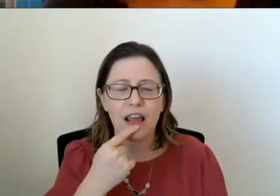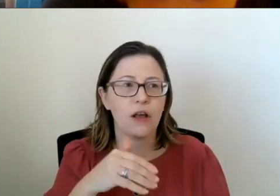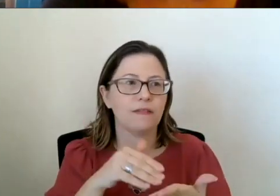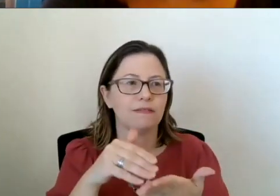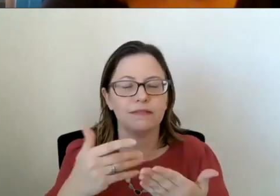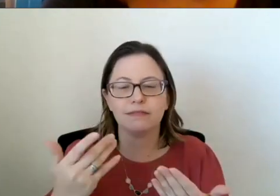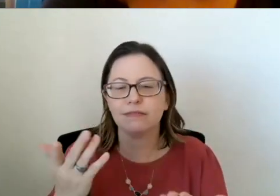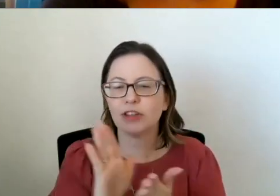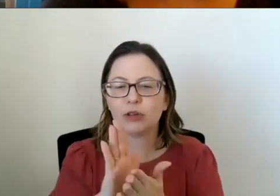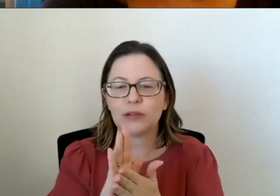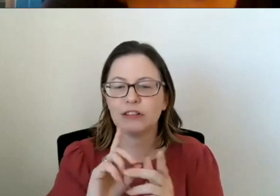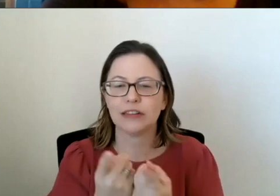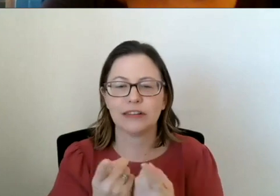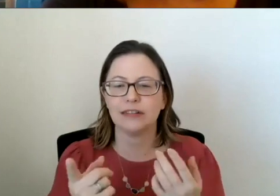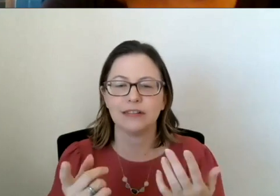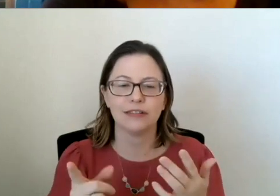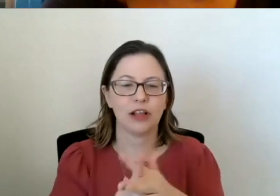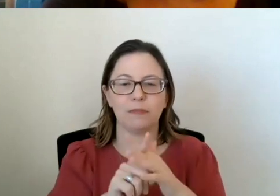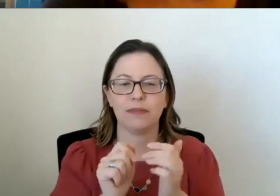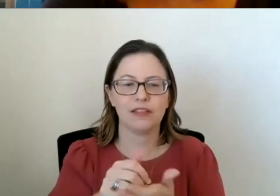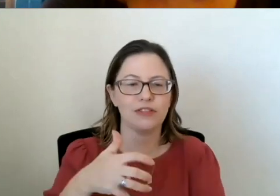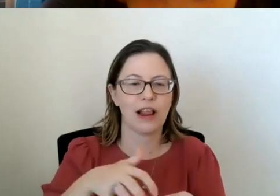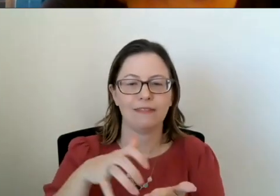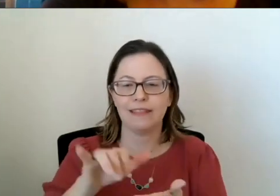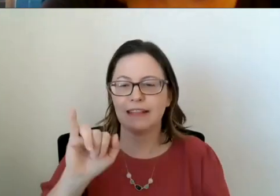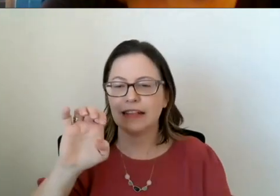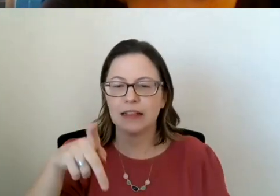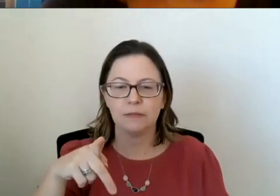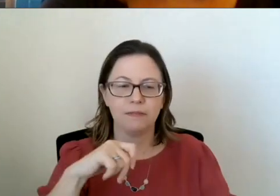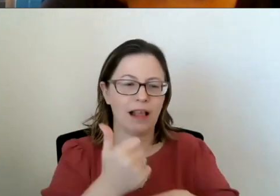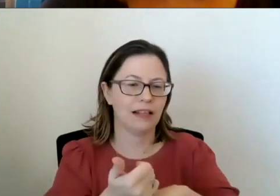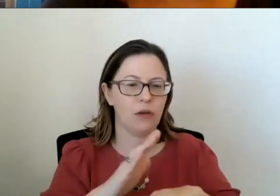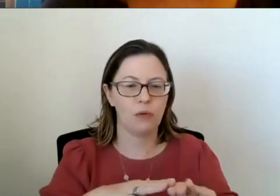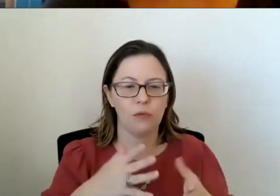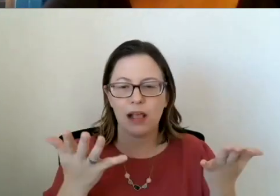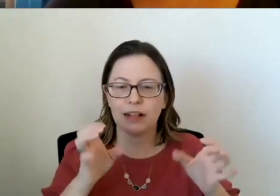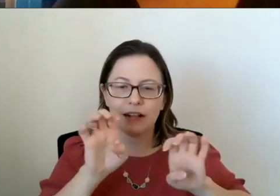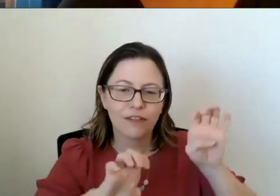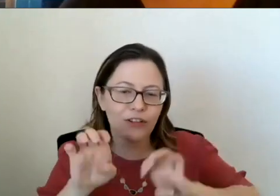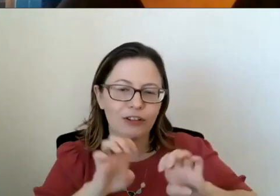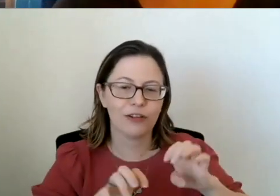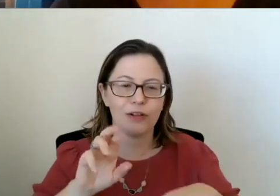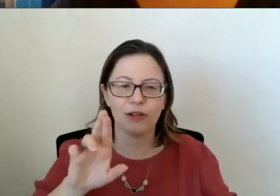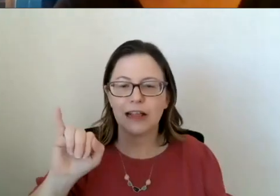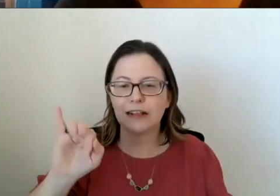with what Maria said: that very often school districts show up with a rough draft-based IEP